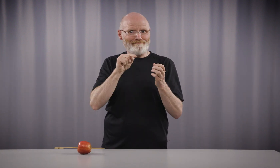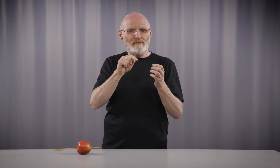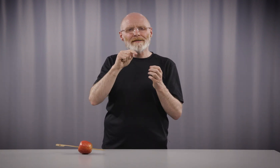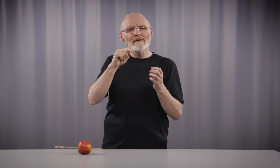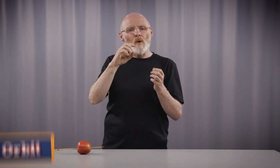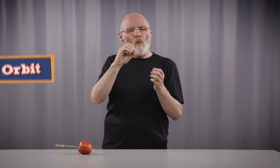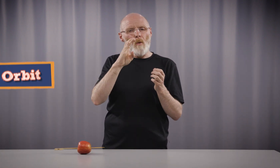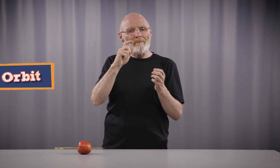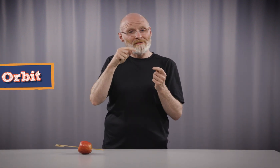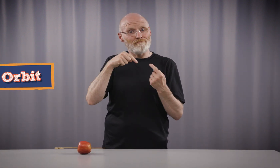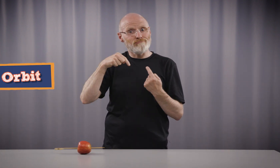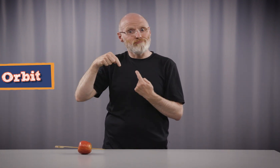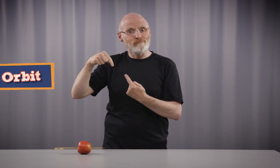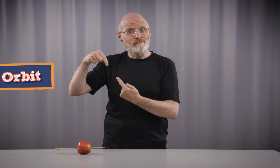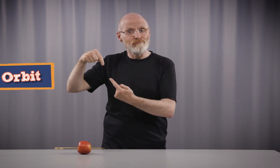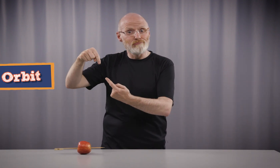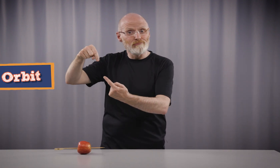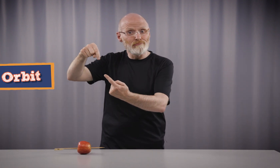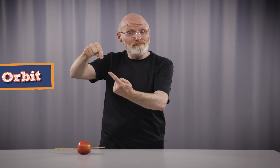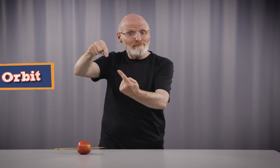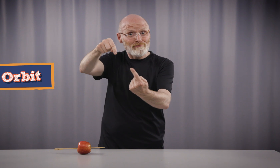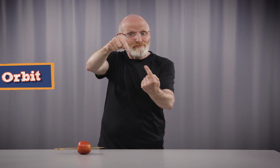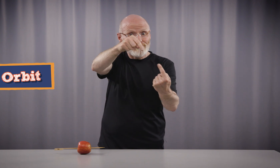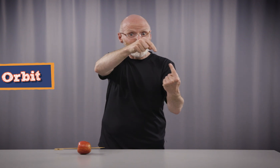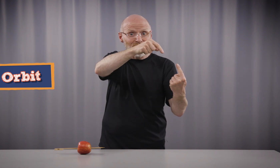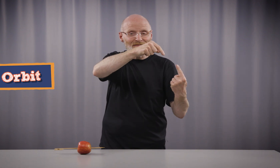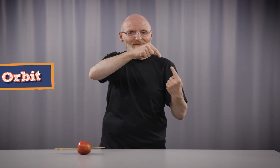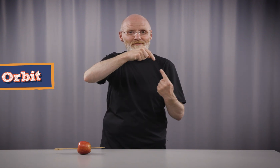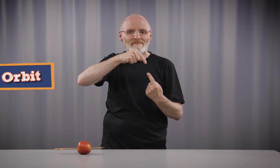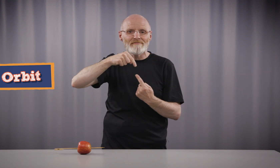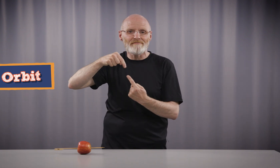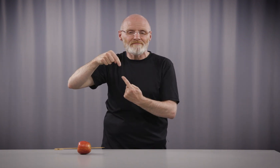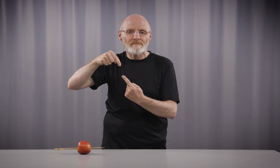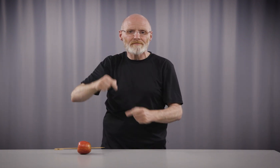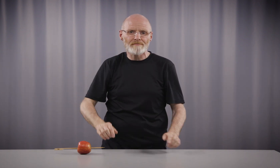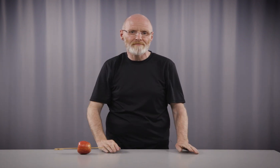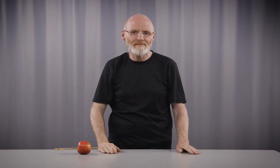When the earth moves around the sun, we call that an orbit.